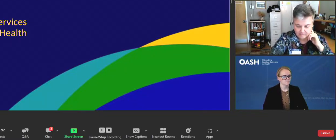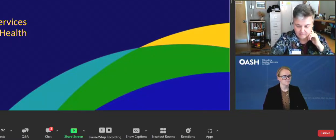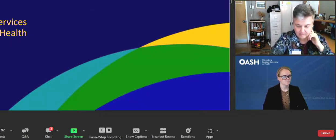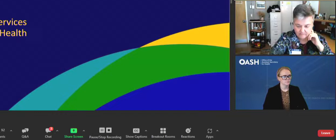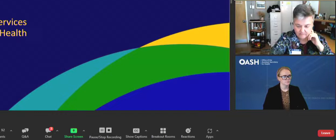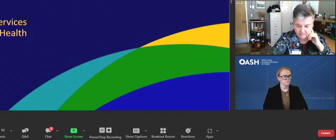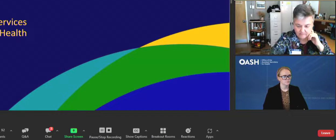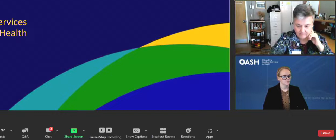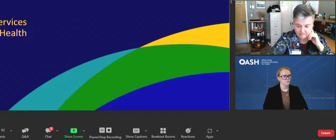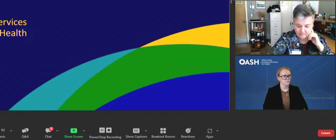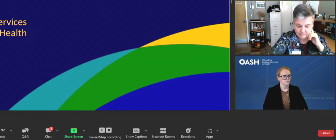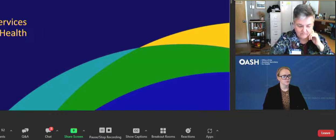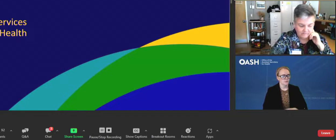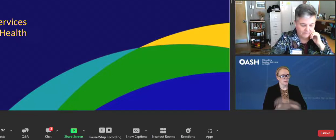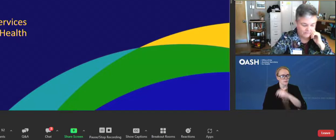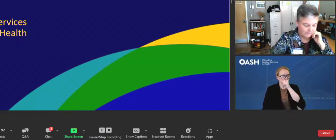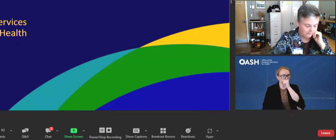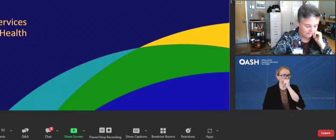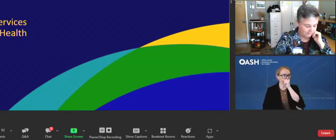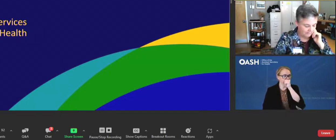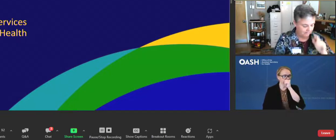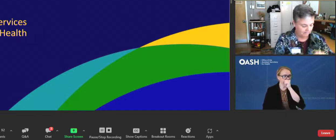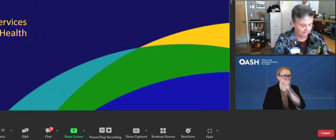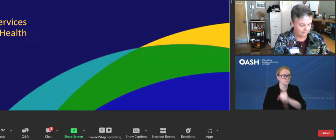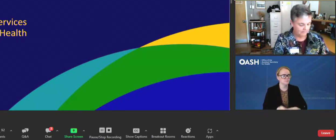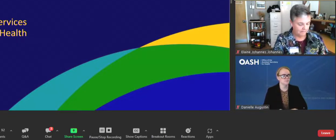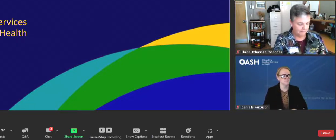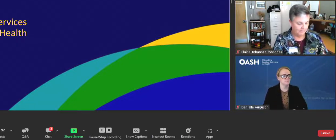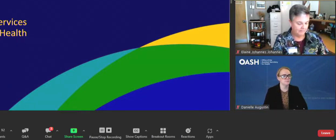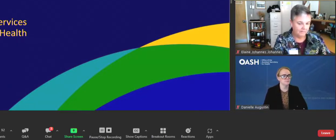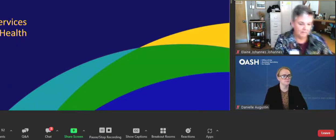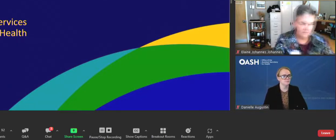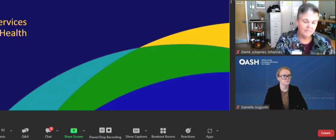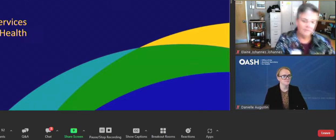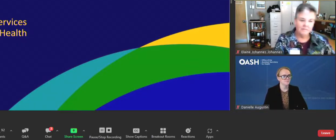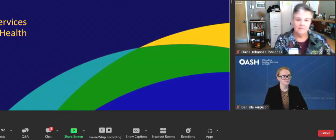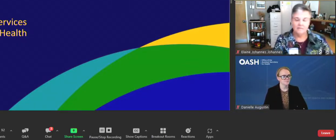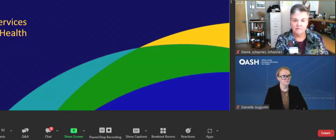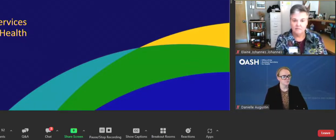National Women's Blood Pressure and Awareness Week virtual summit.